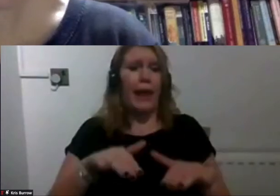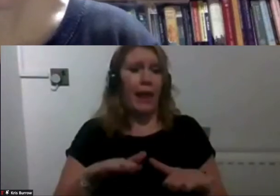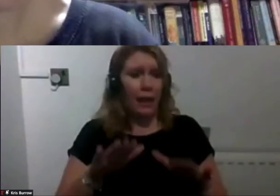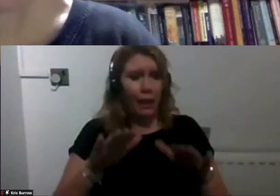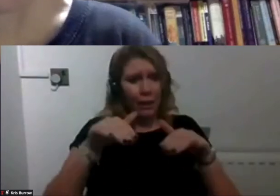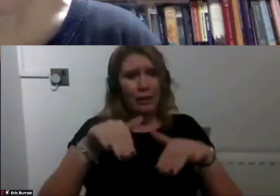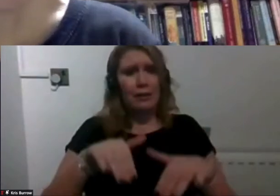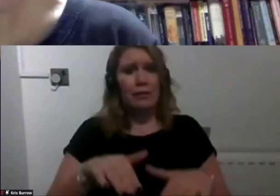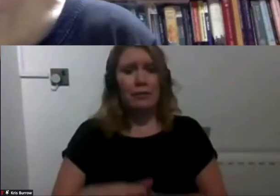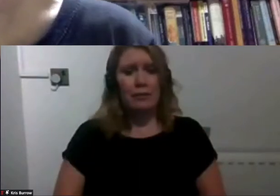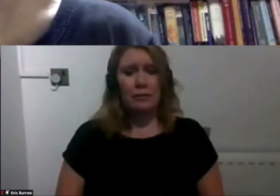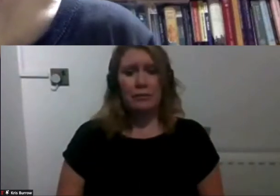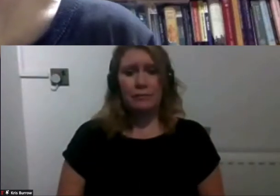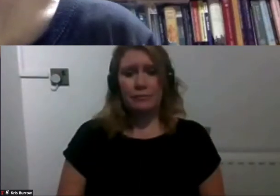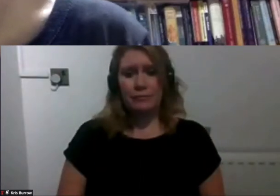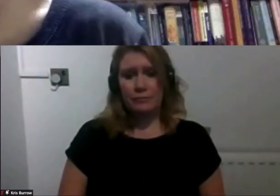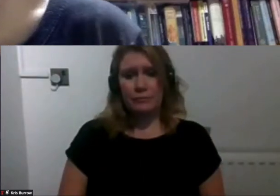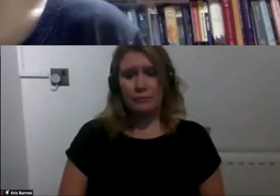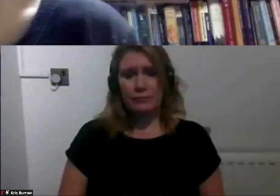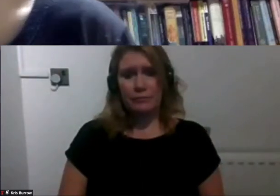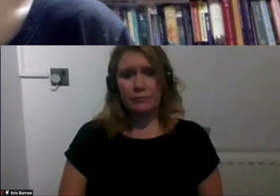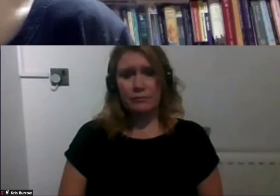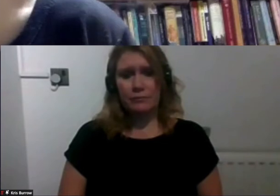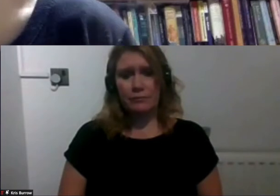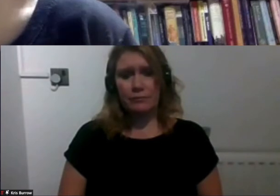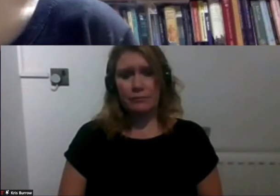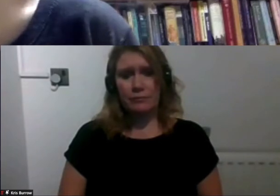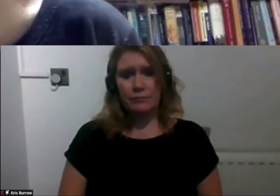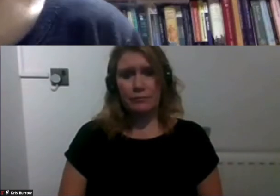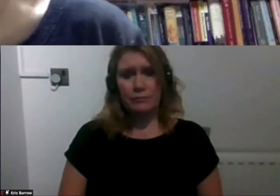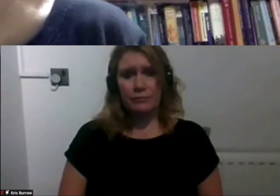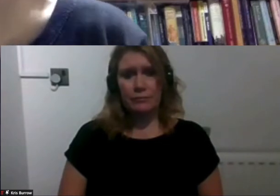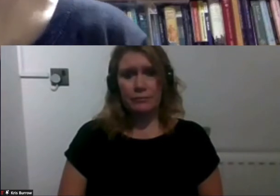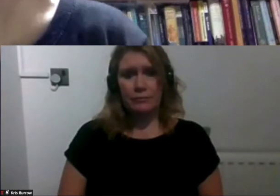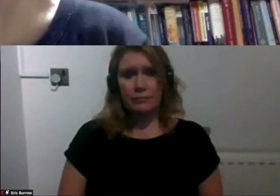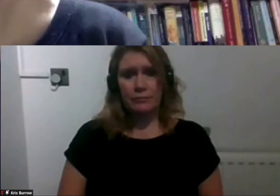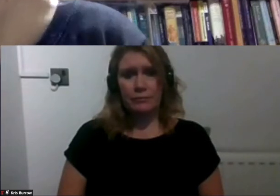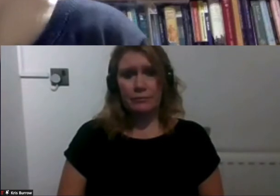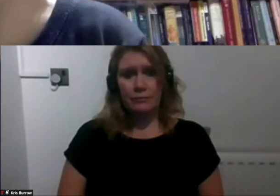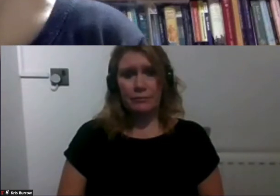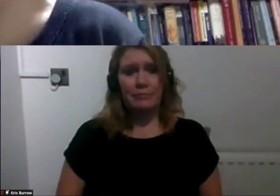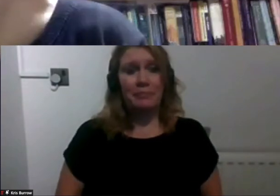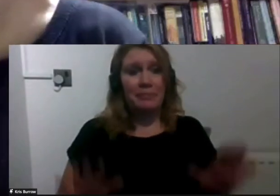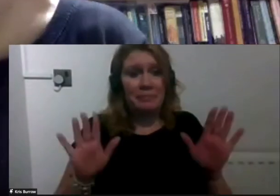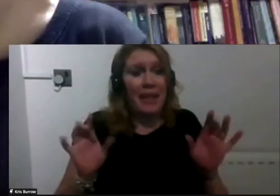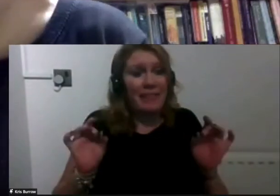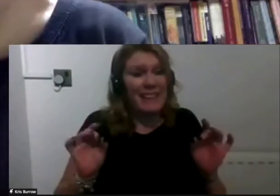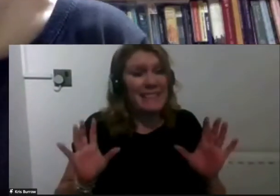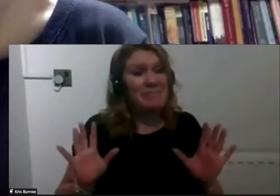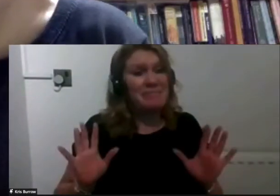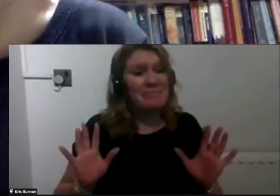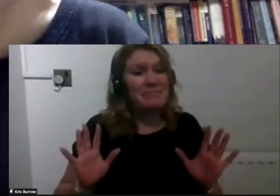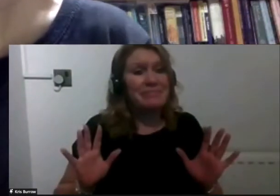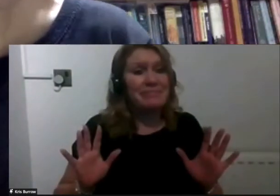Rocking on the sun waves. Yep.